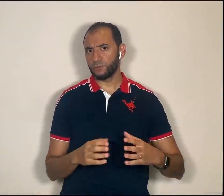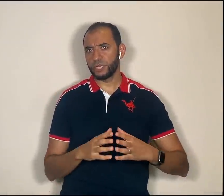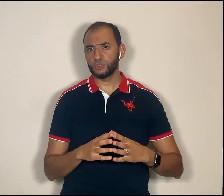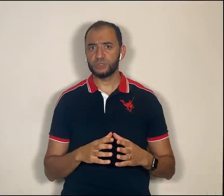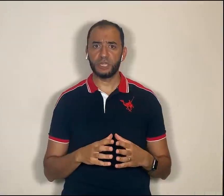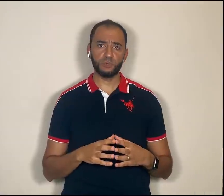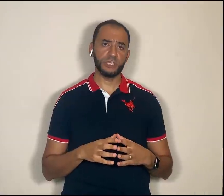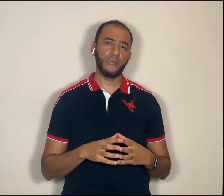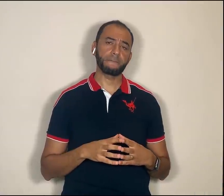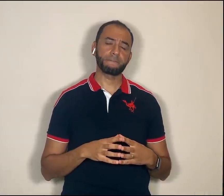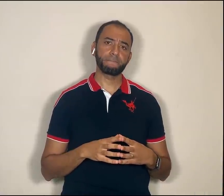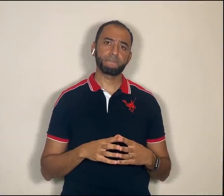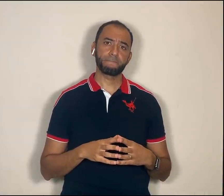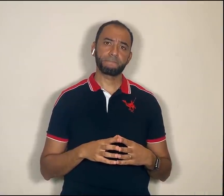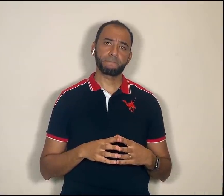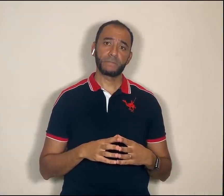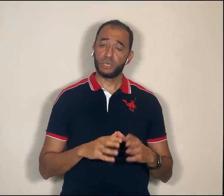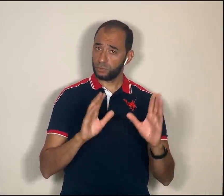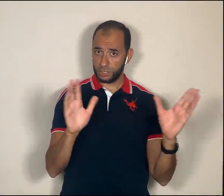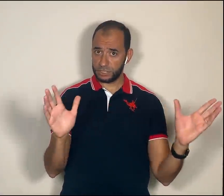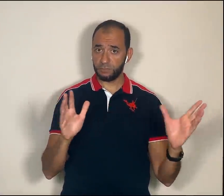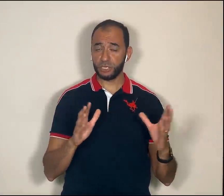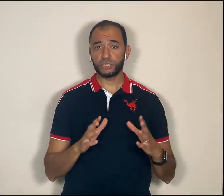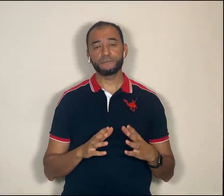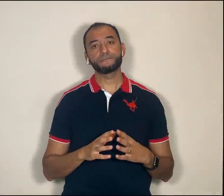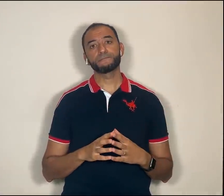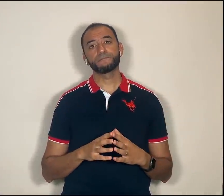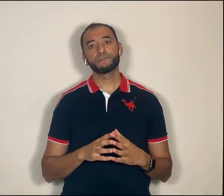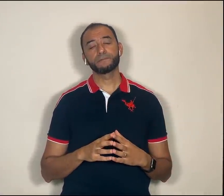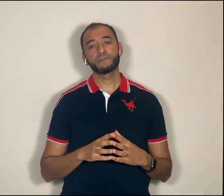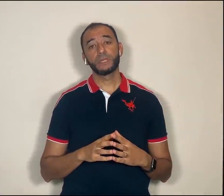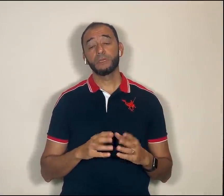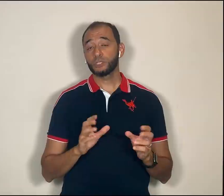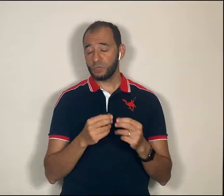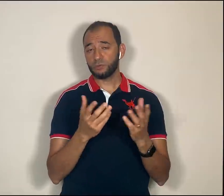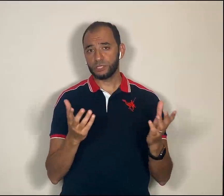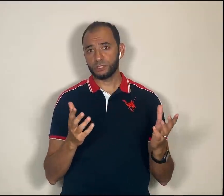organisms that we see; so this is the prediction. So my question